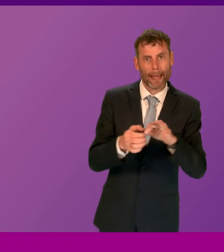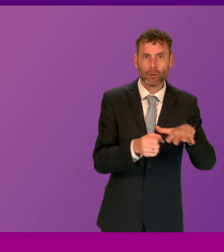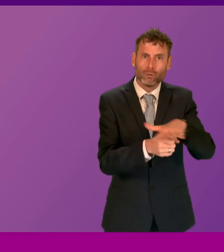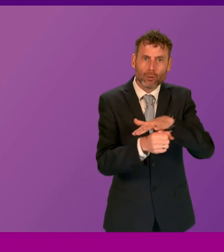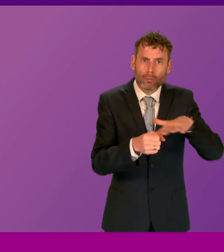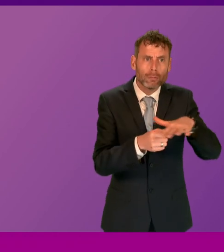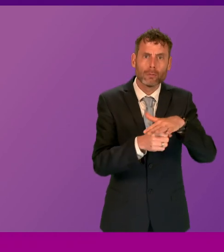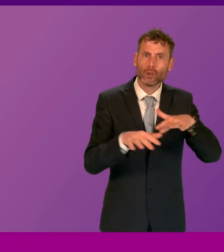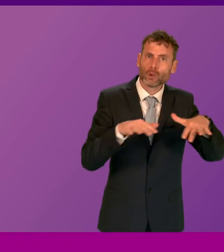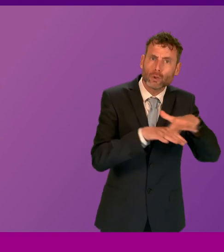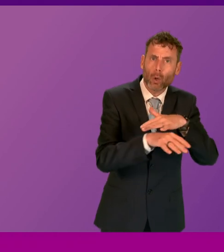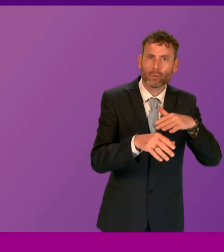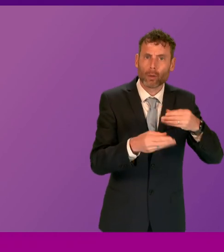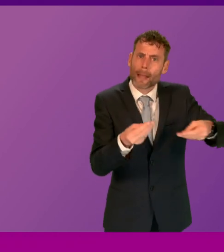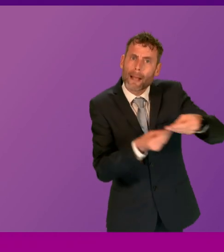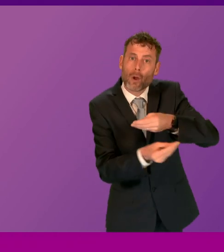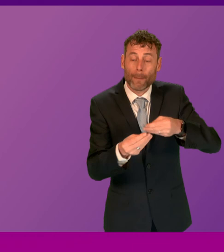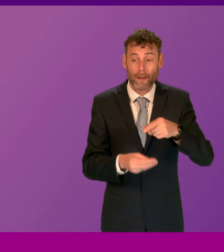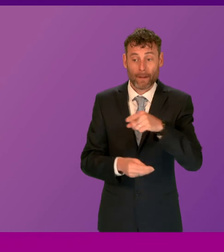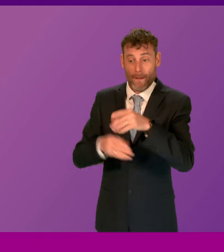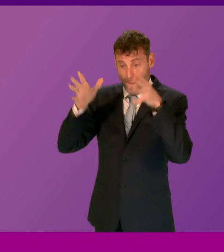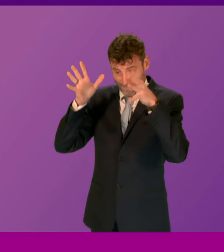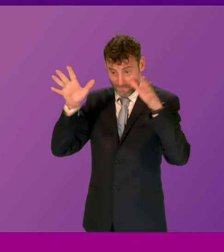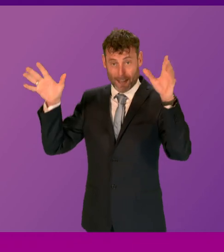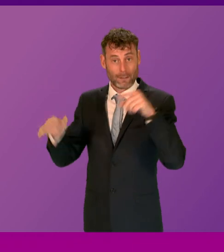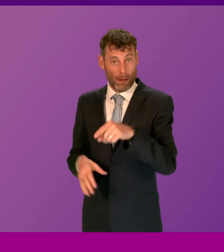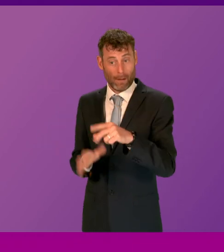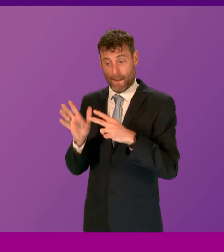Dowey rightly said—from venison as a healthy and nutritious food source.